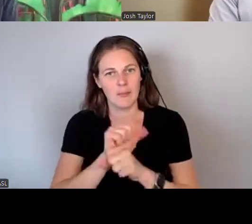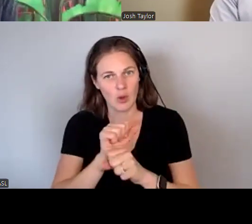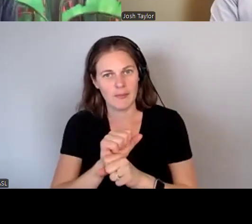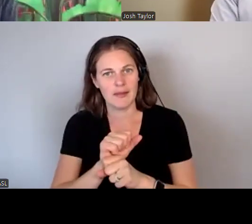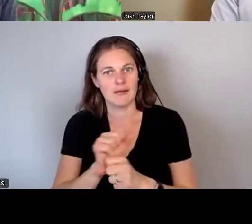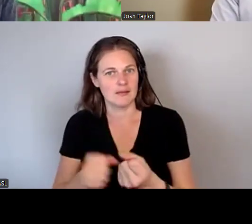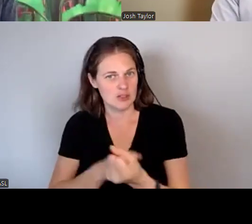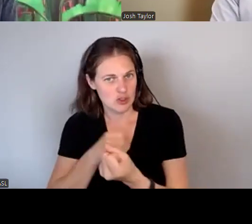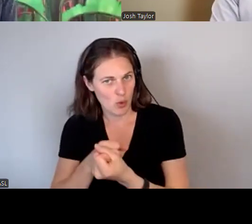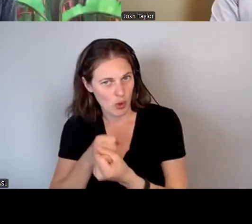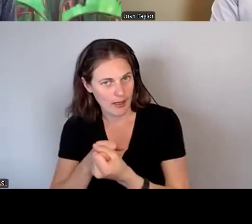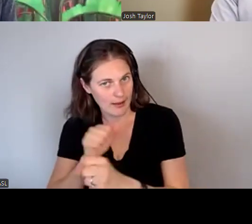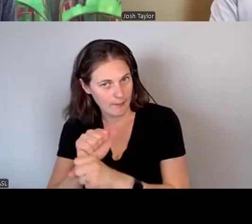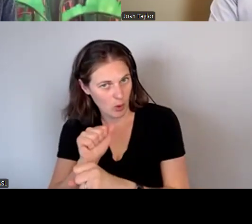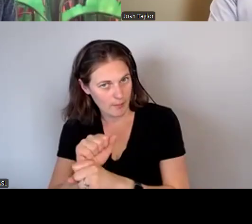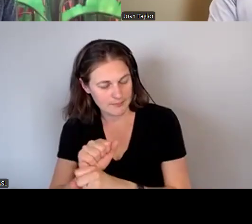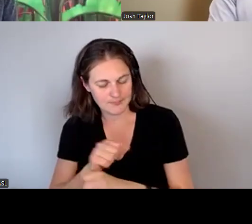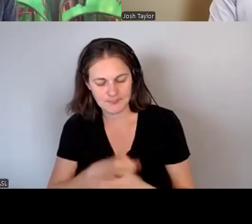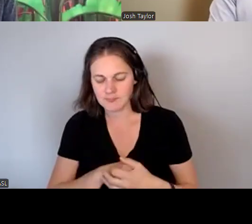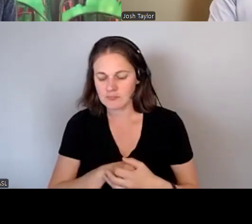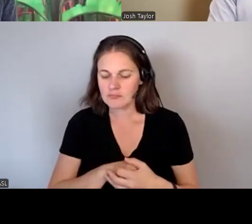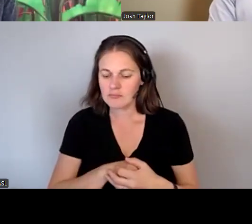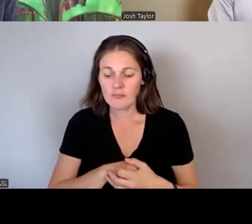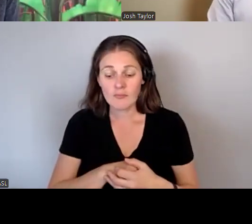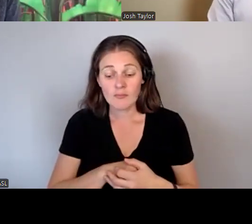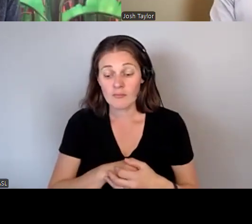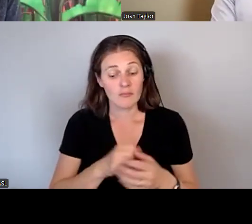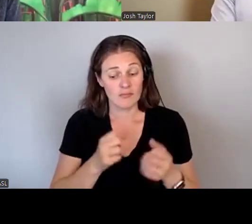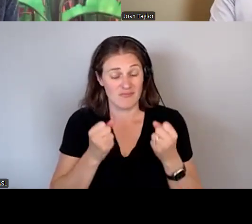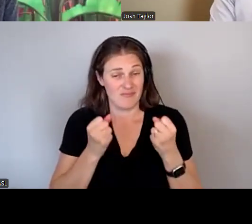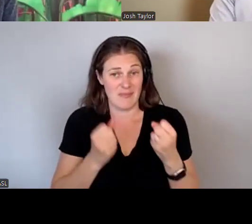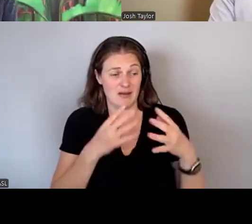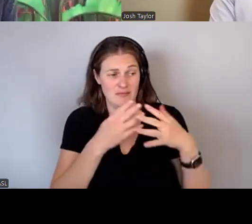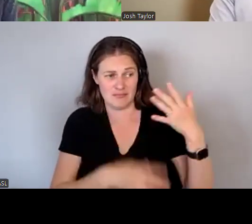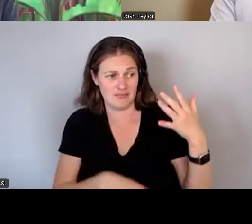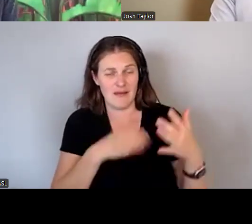So, and a lot of it is funded, as he was saying, by Medicaid,